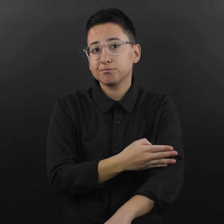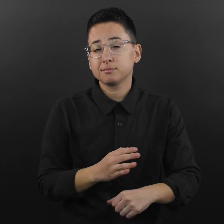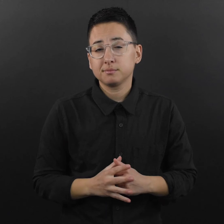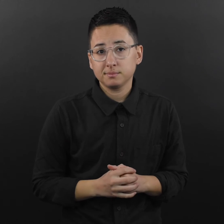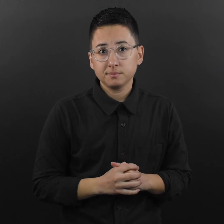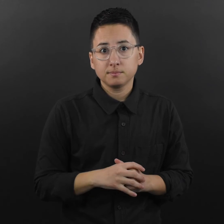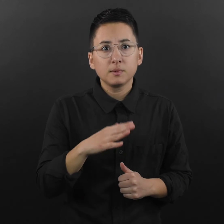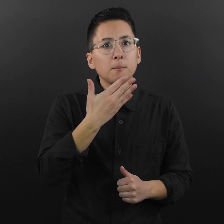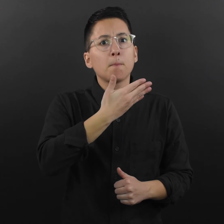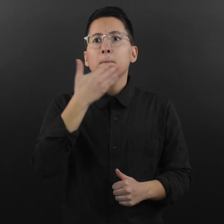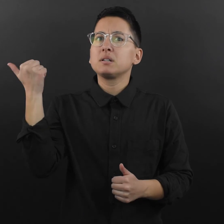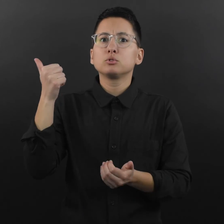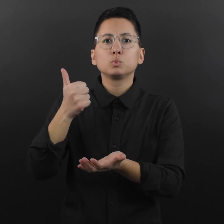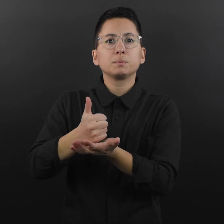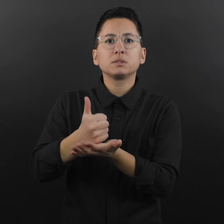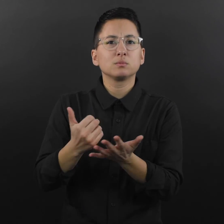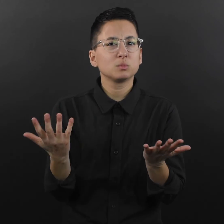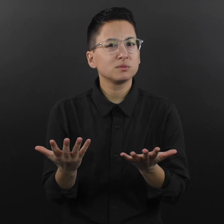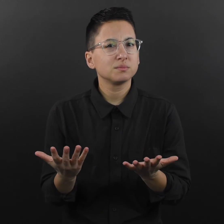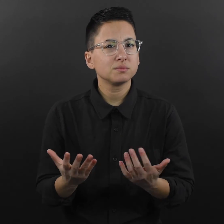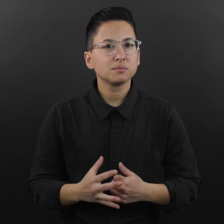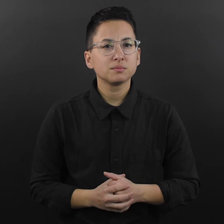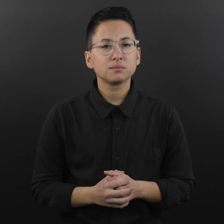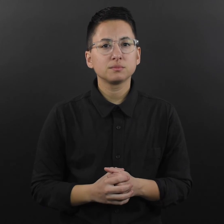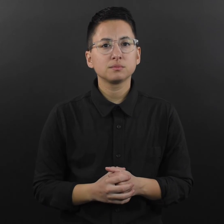The best treatment The most effective treatment